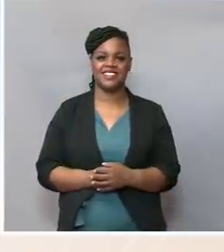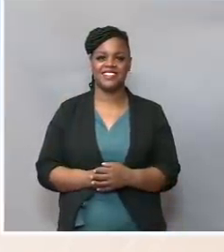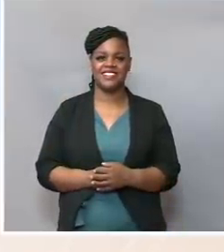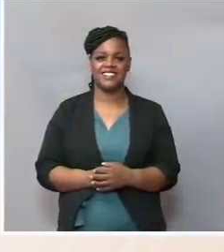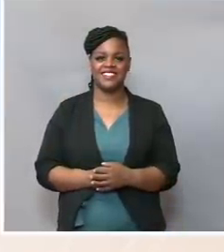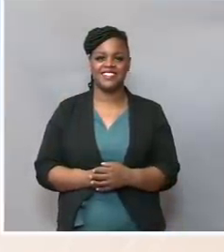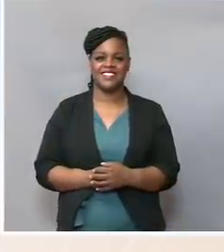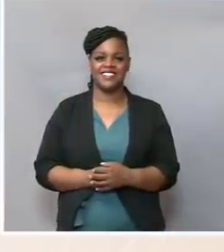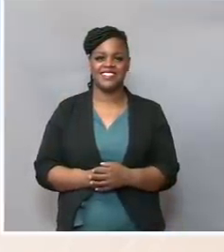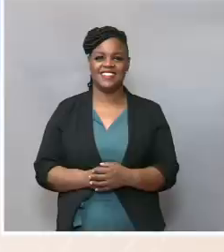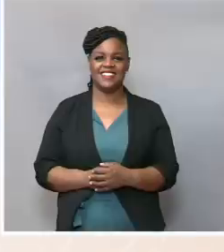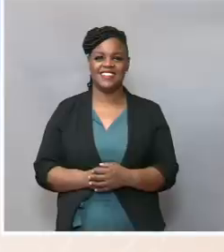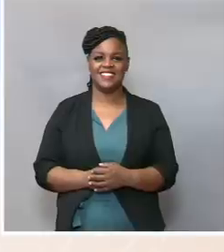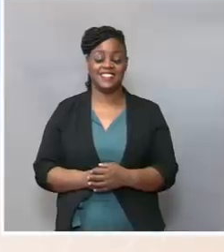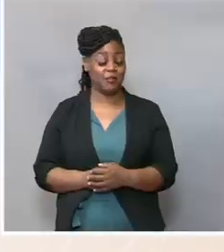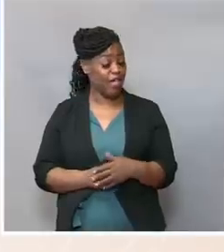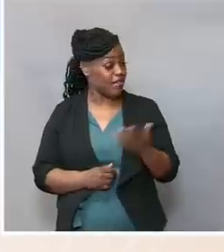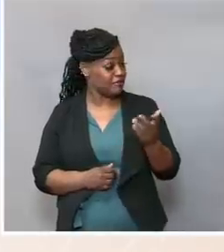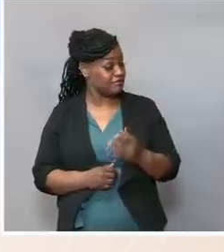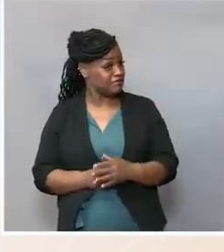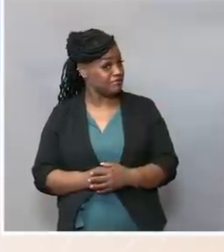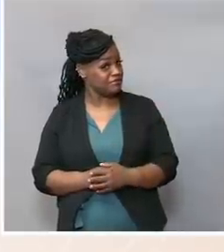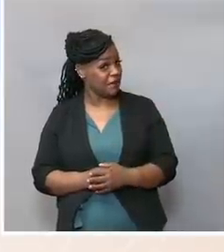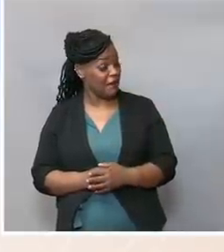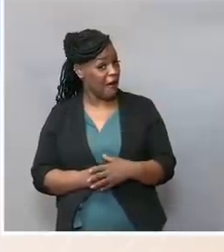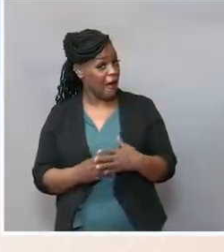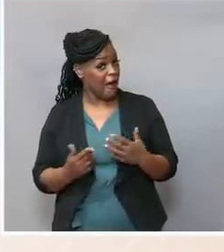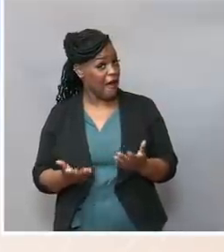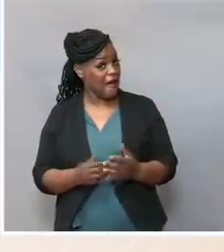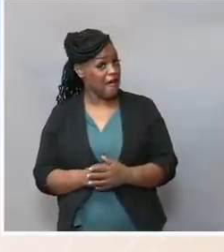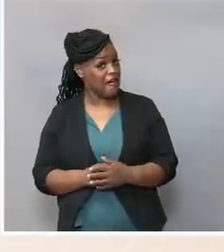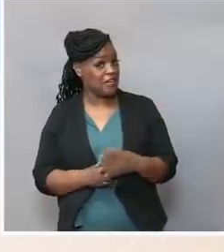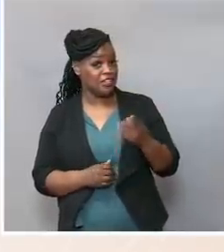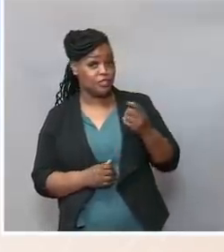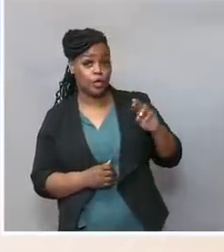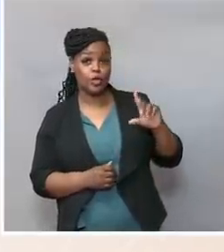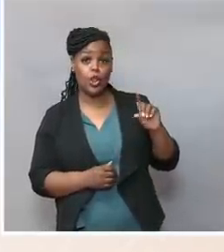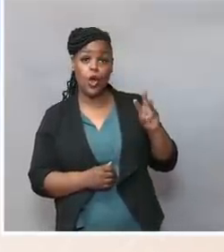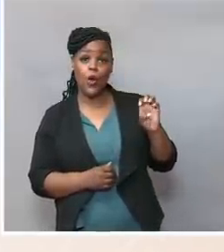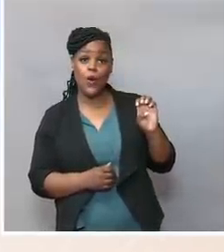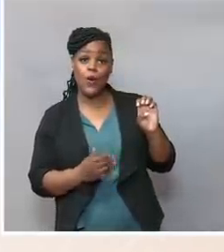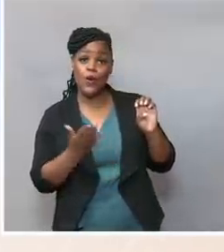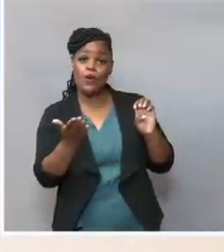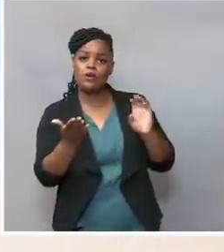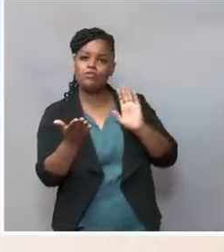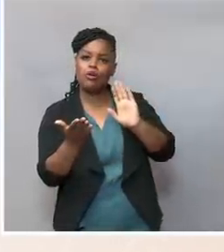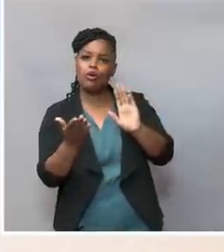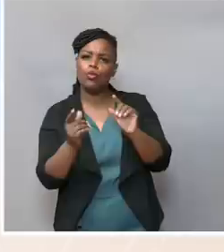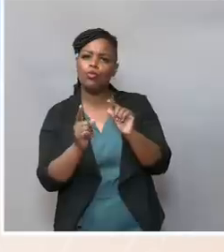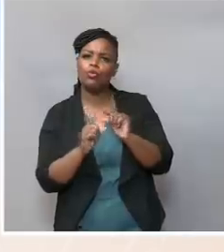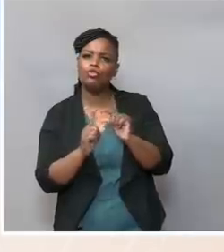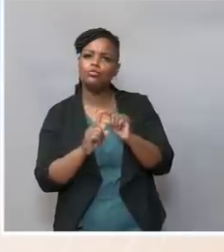Mr. Emhoff: Well, this -- Doctor Lowe words were so inspiring, really,